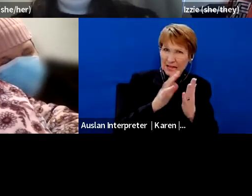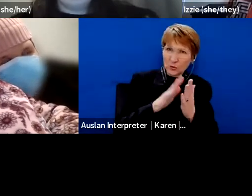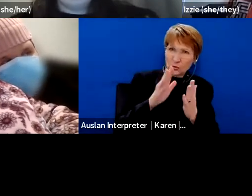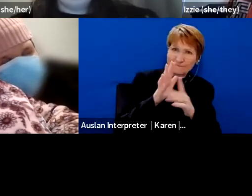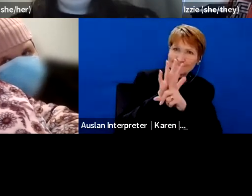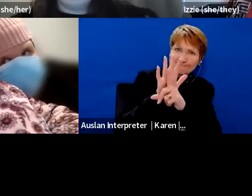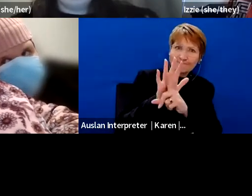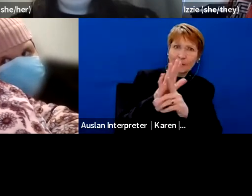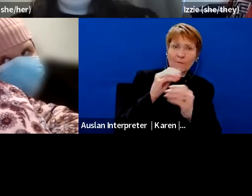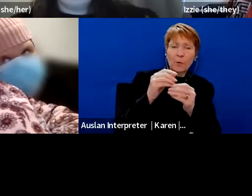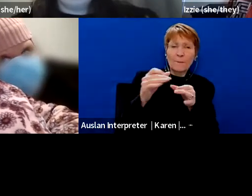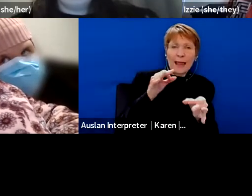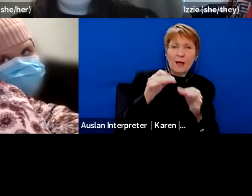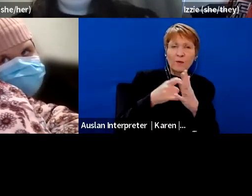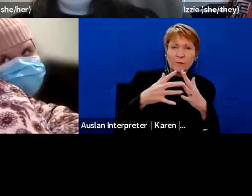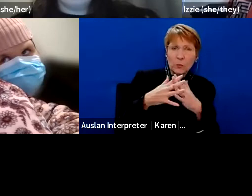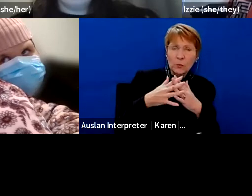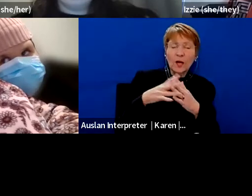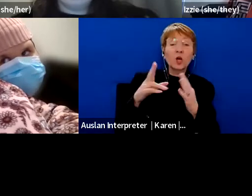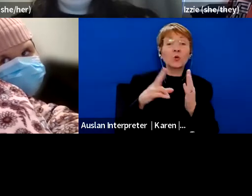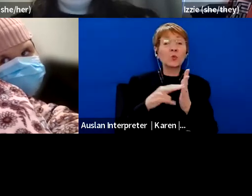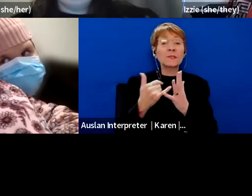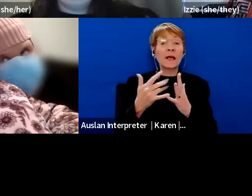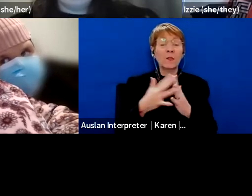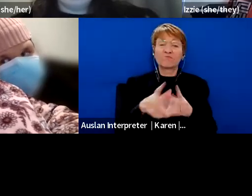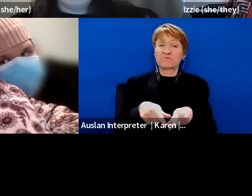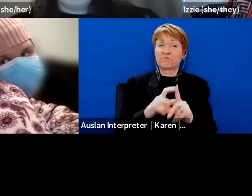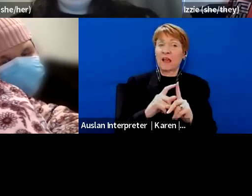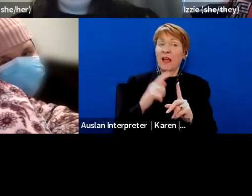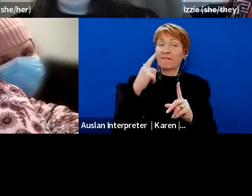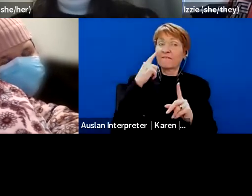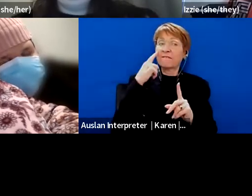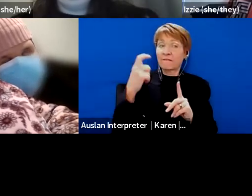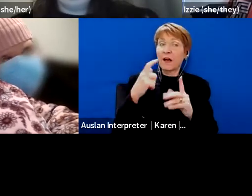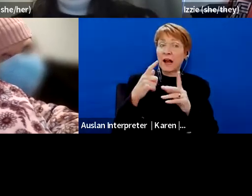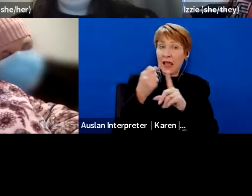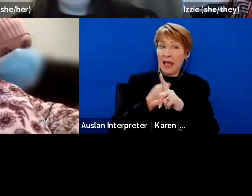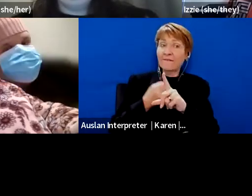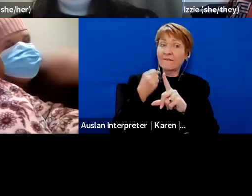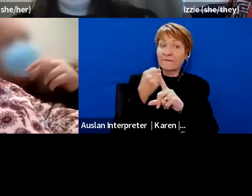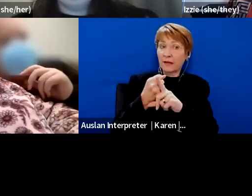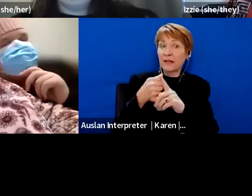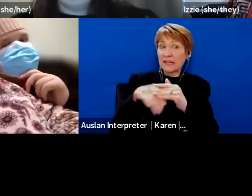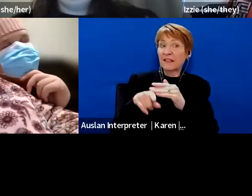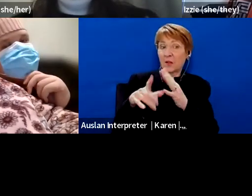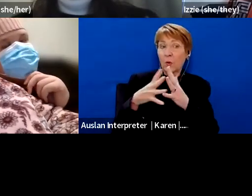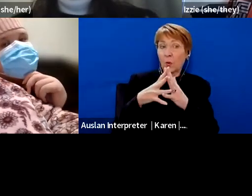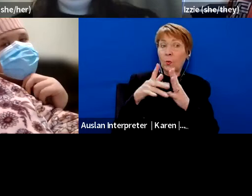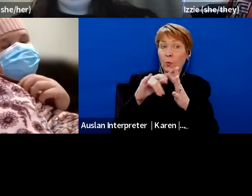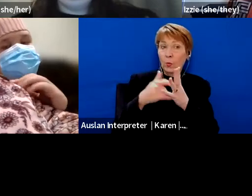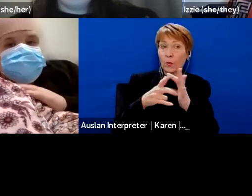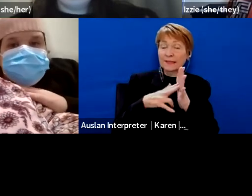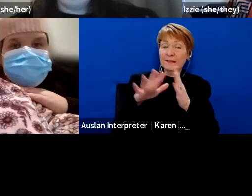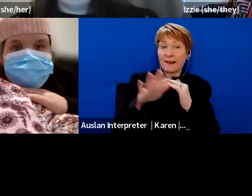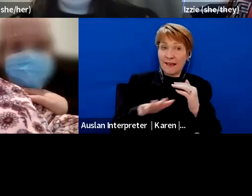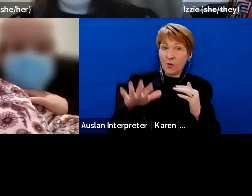So it was good, it was hard to find an advocate in New South Wales in the western region so it was a bit difficult.